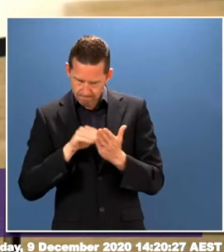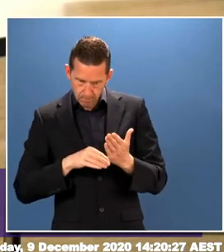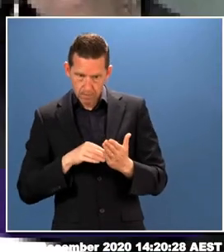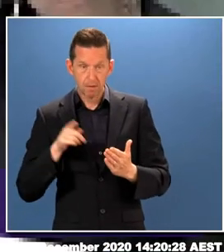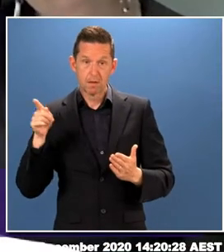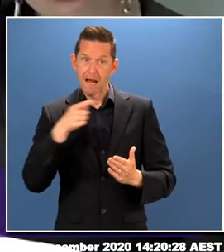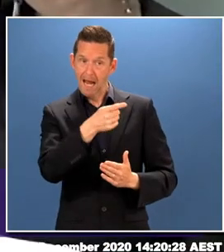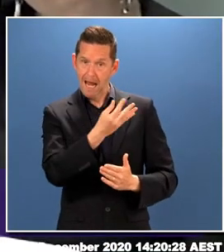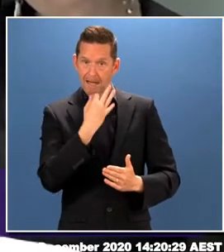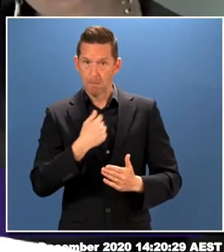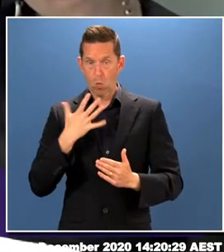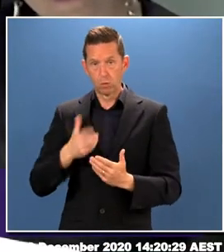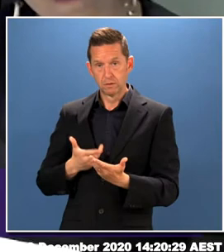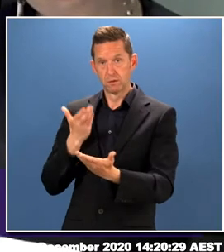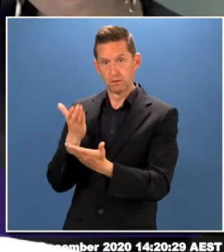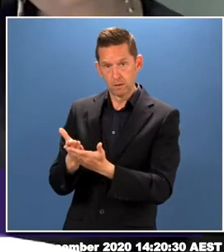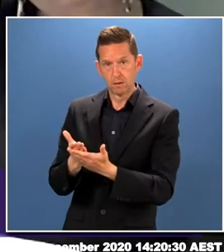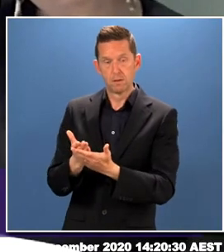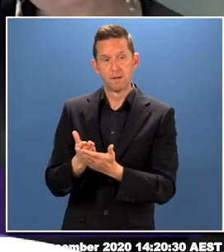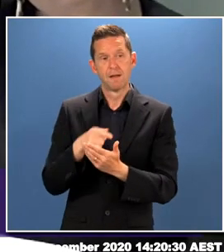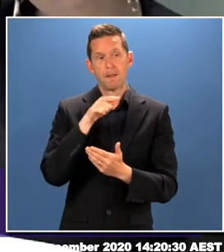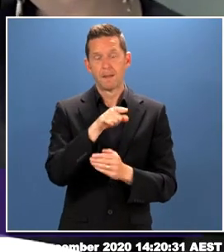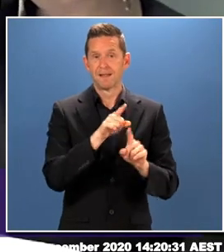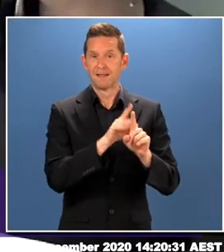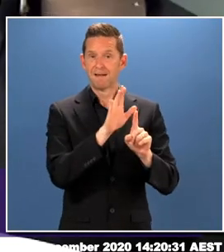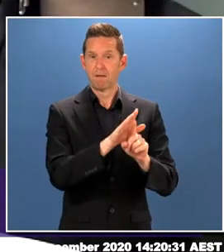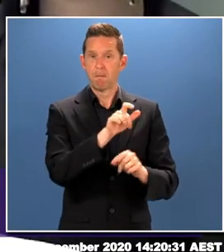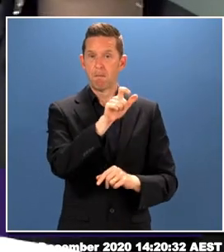Commission that they've actually experienced what they describe as almost